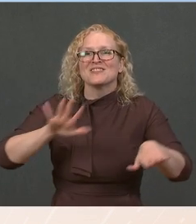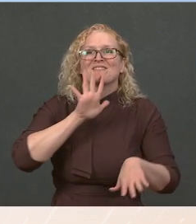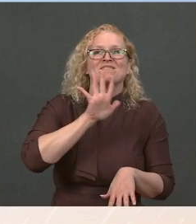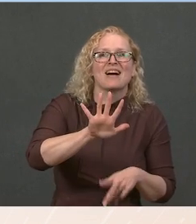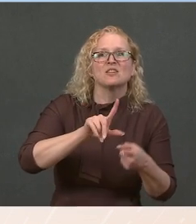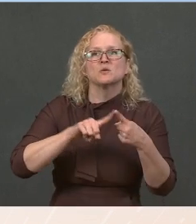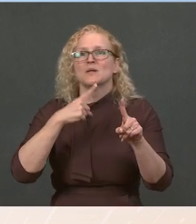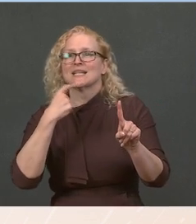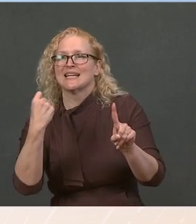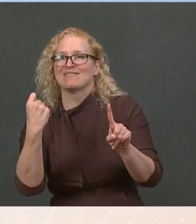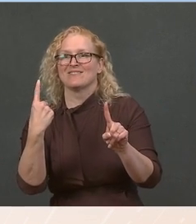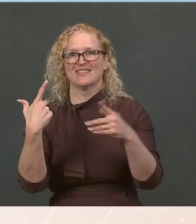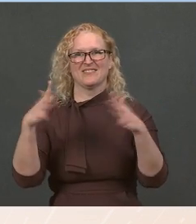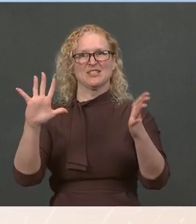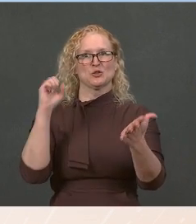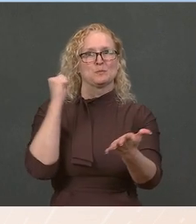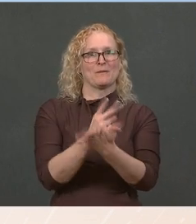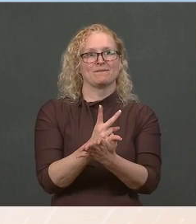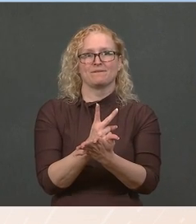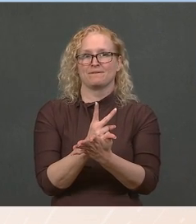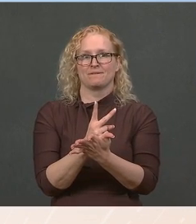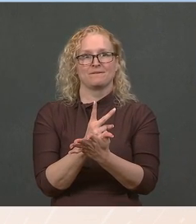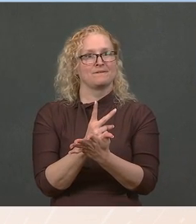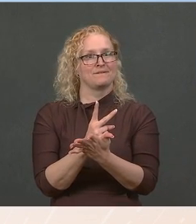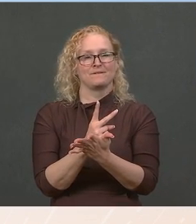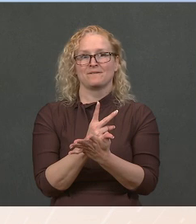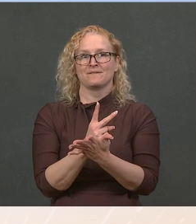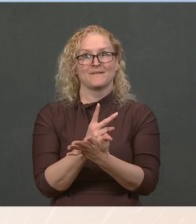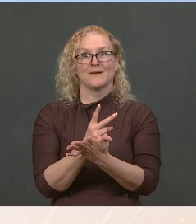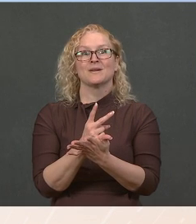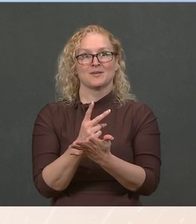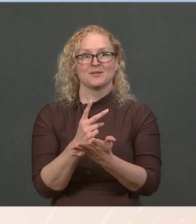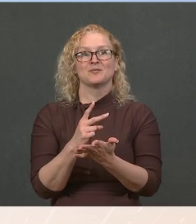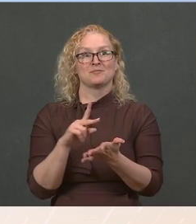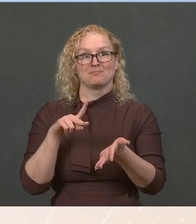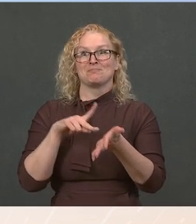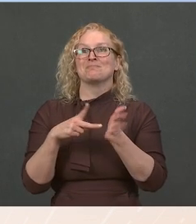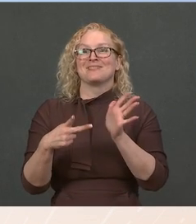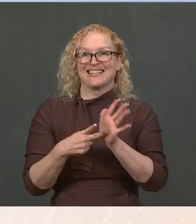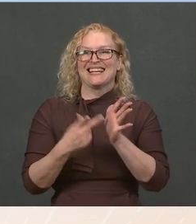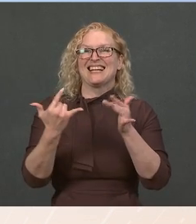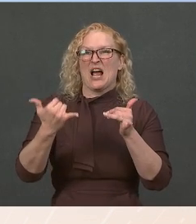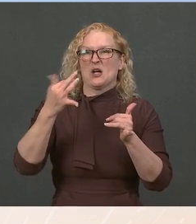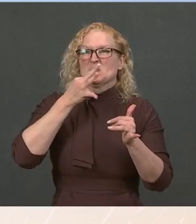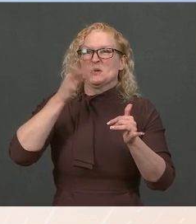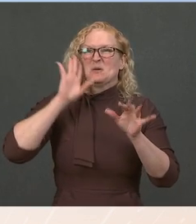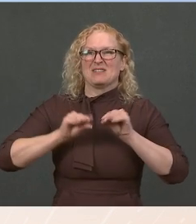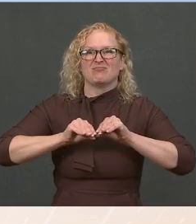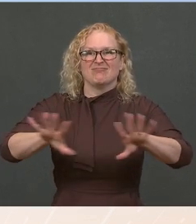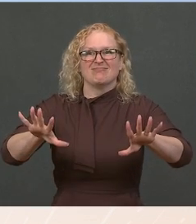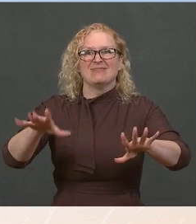Since then, you've seen kids rolling up their sleeves at pediatrician offices, pharmacies, and children's hospitals.